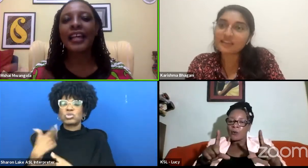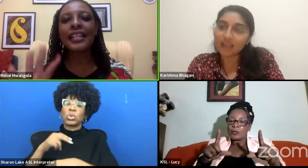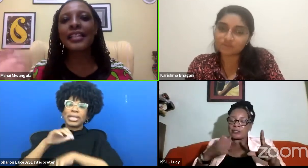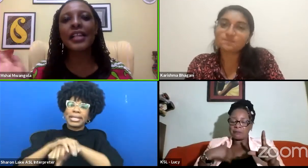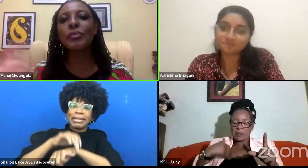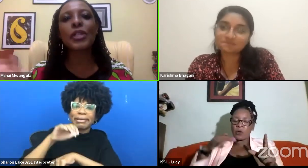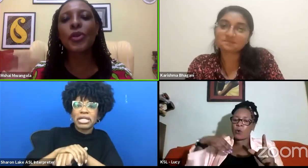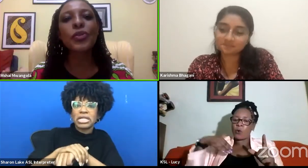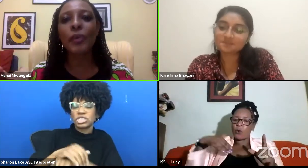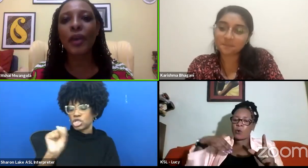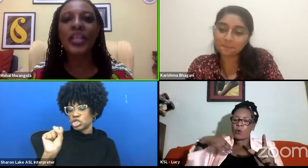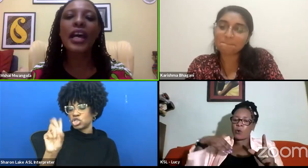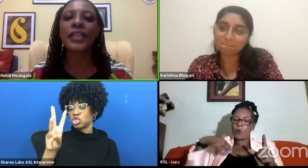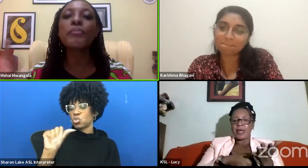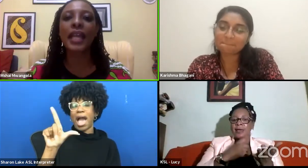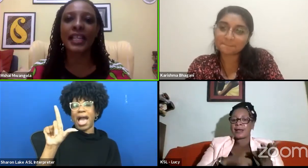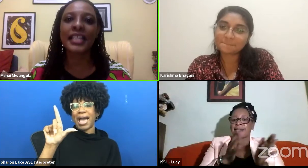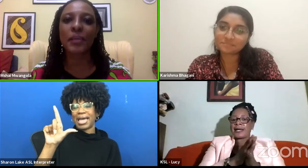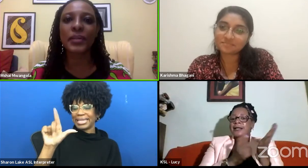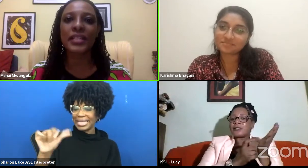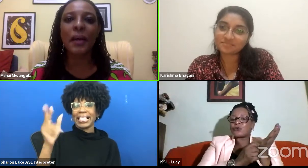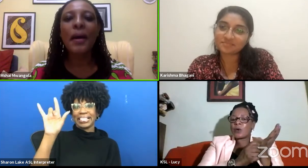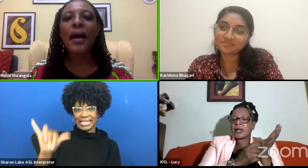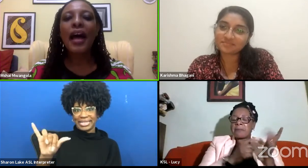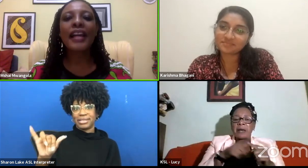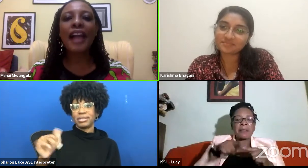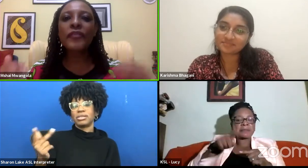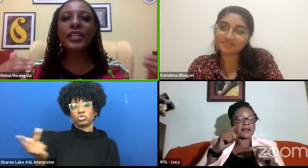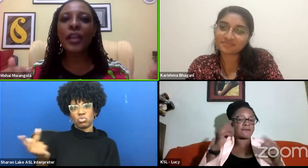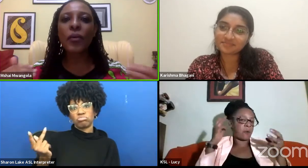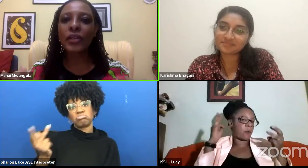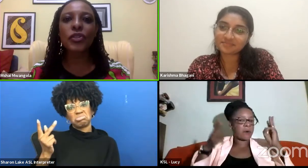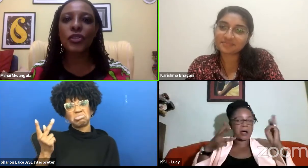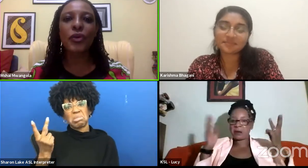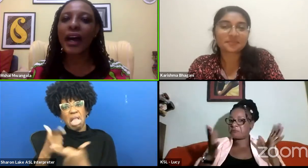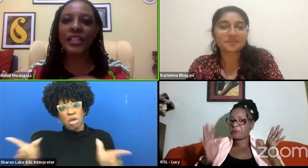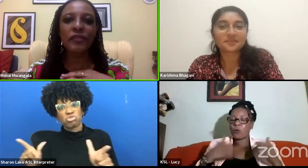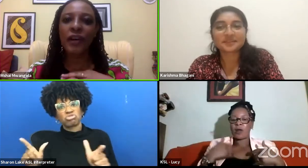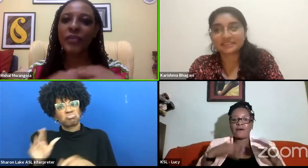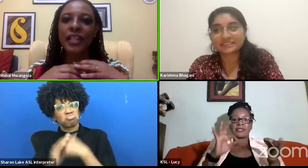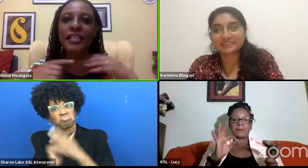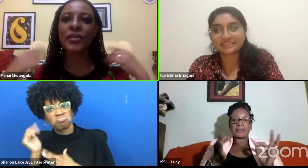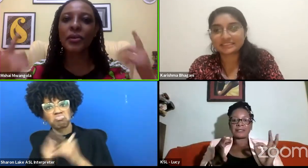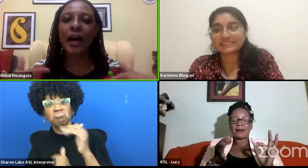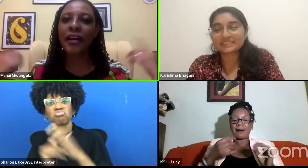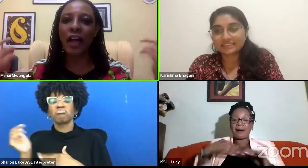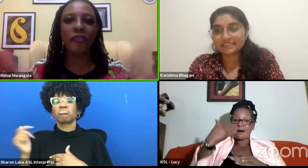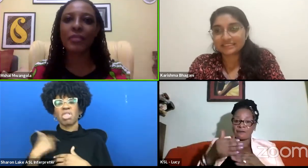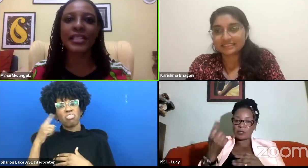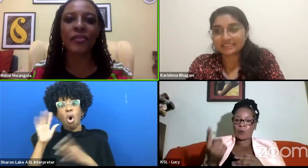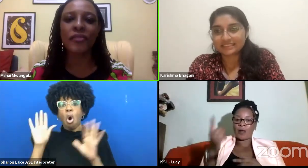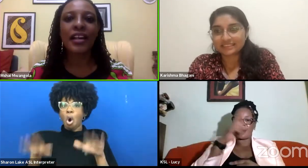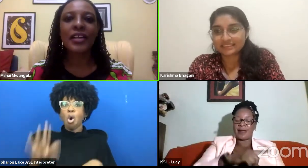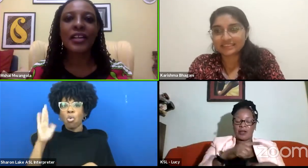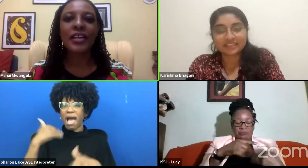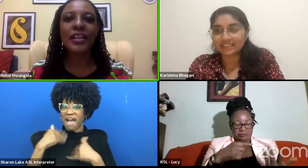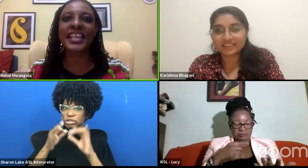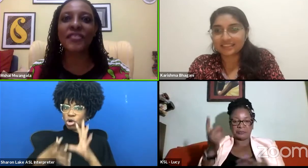and they said to me, don't worry, there'll be an interpreter. And after day one or two, I found myself directing